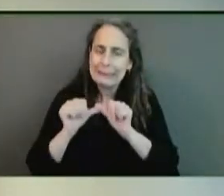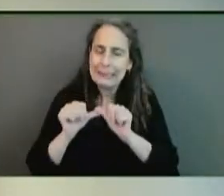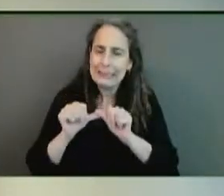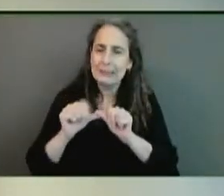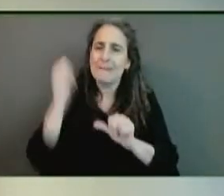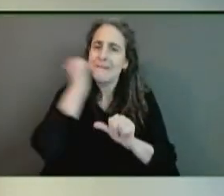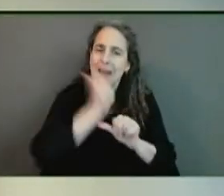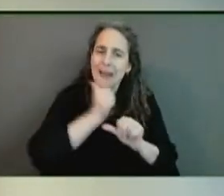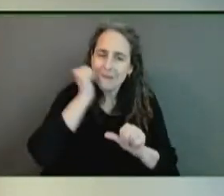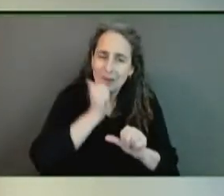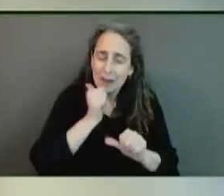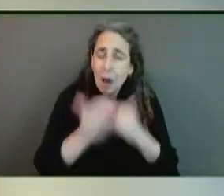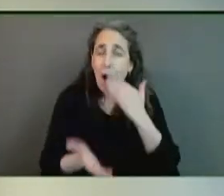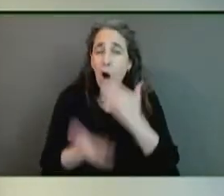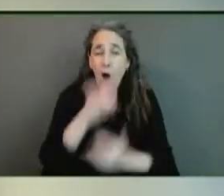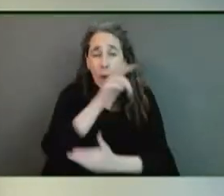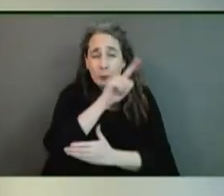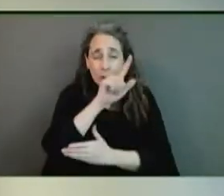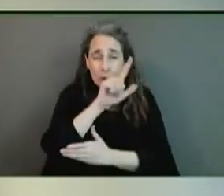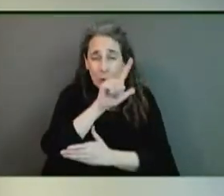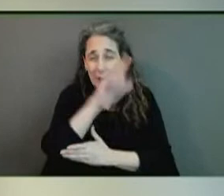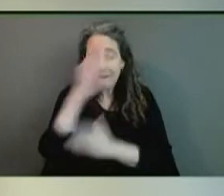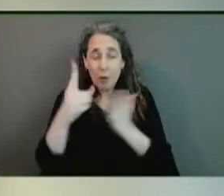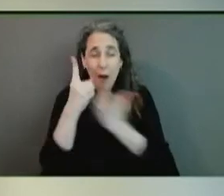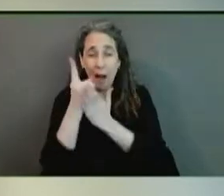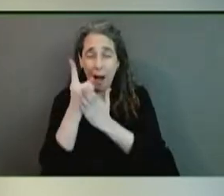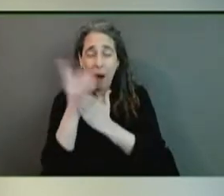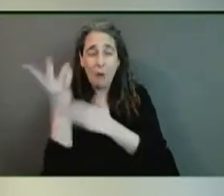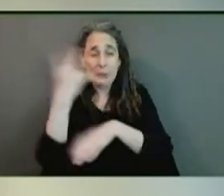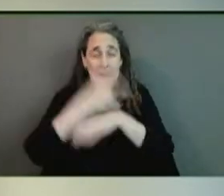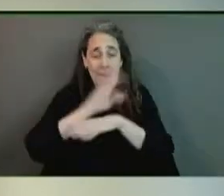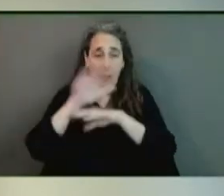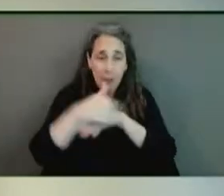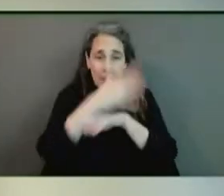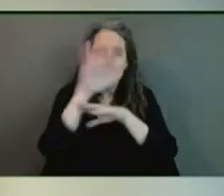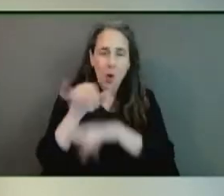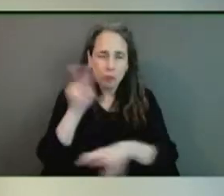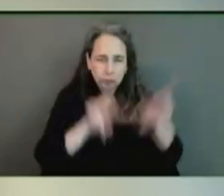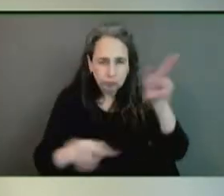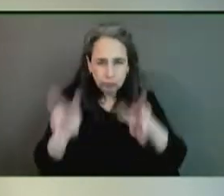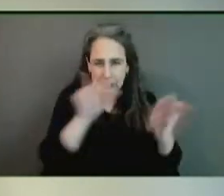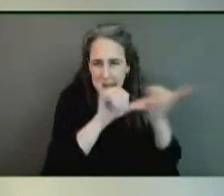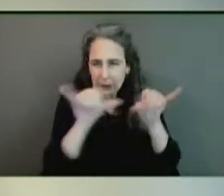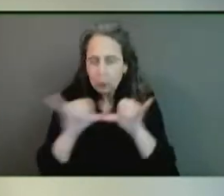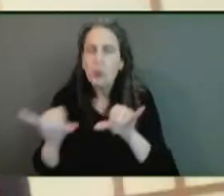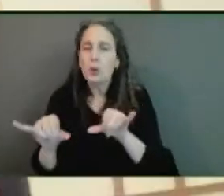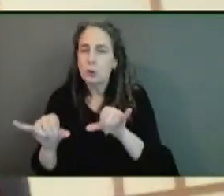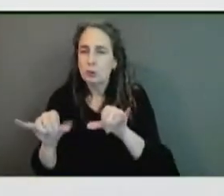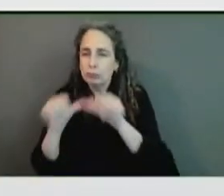measure that we are continuously daily. Almost 24 hours, seven